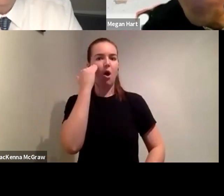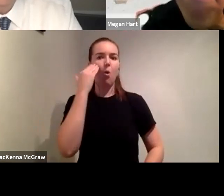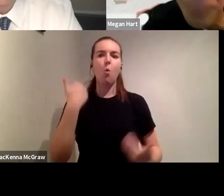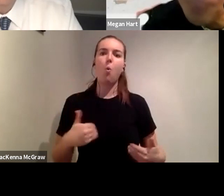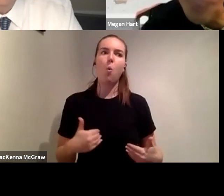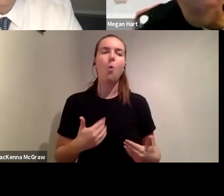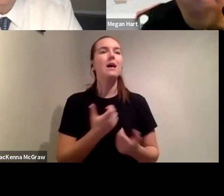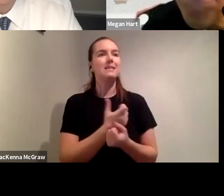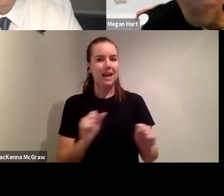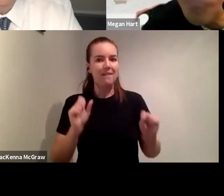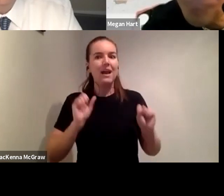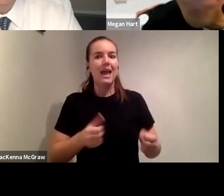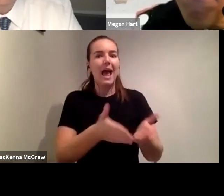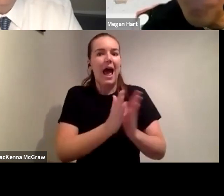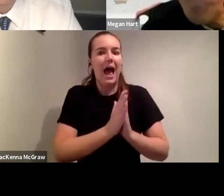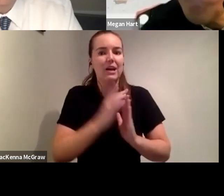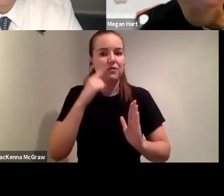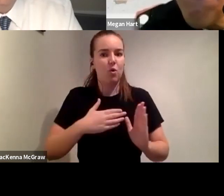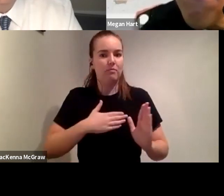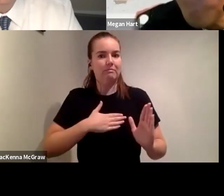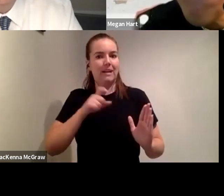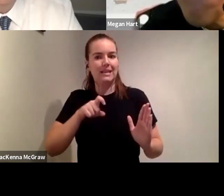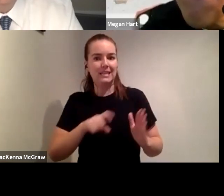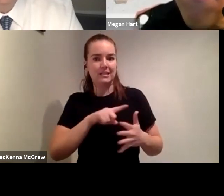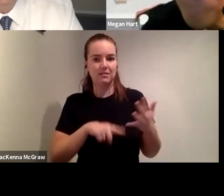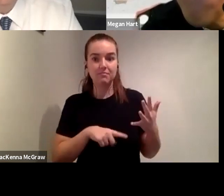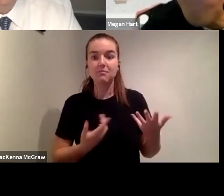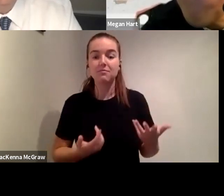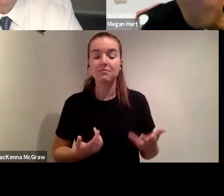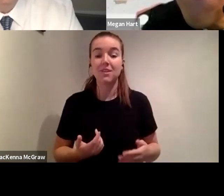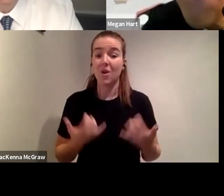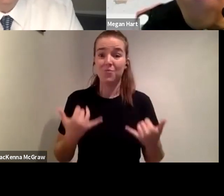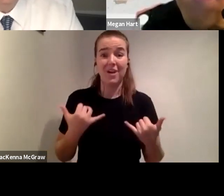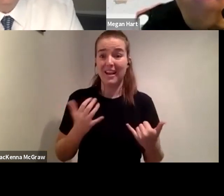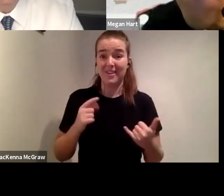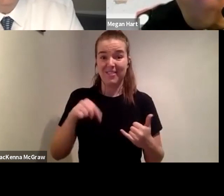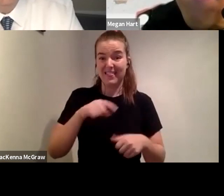People need to know it is safe to ask.